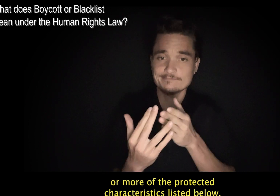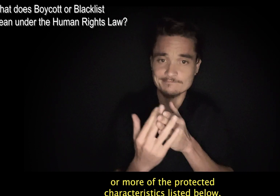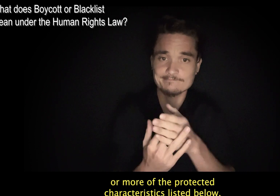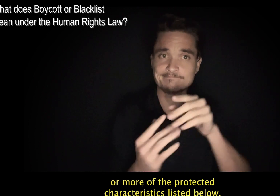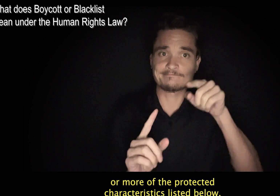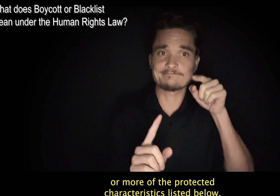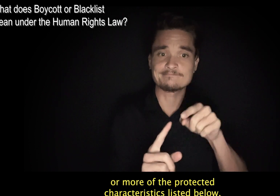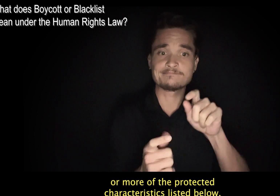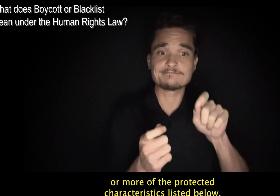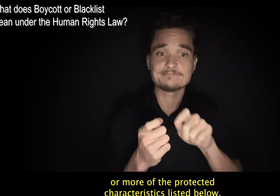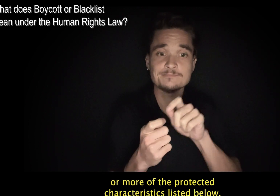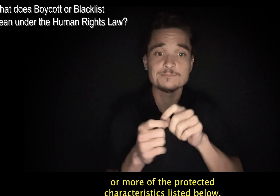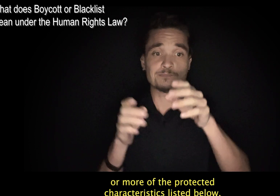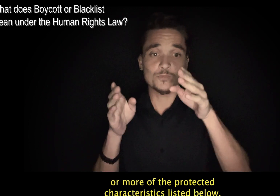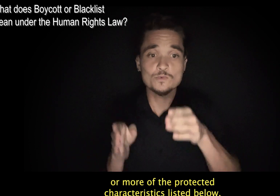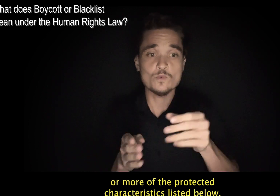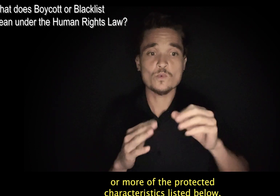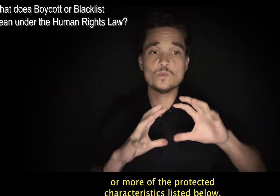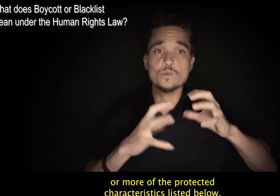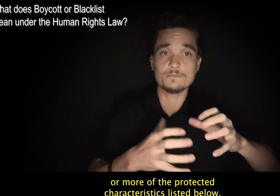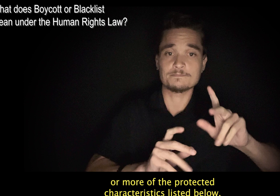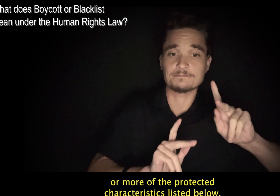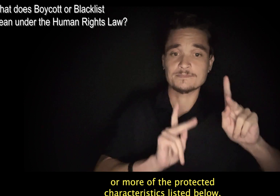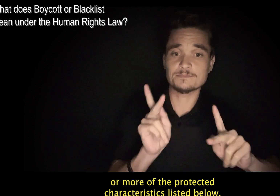or more of the protected characteristics listed below.